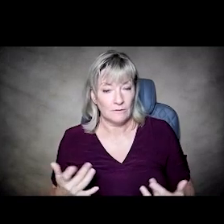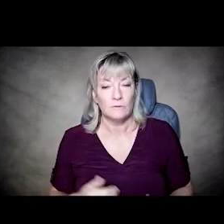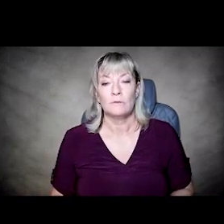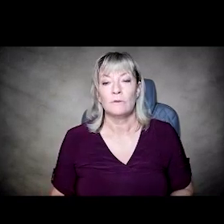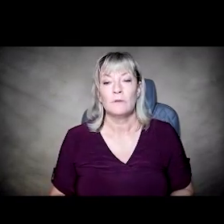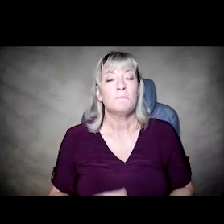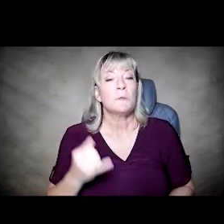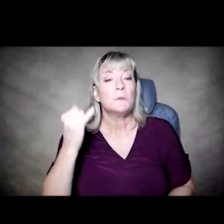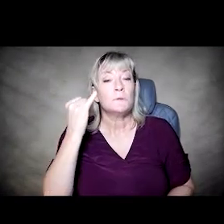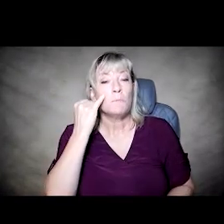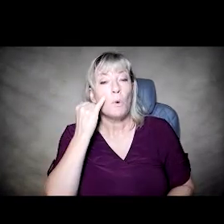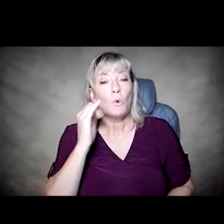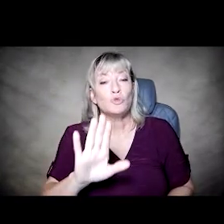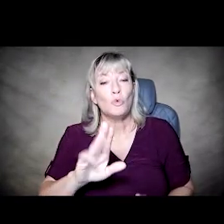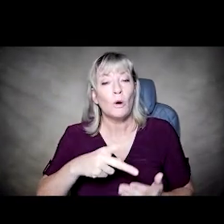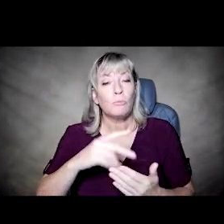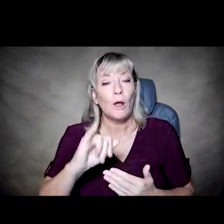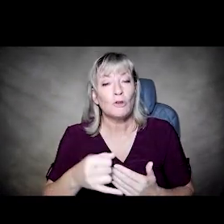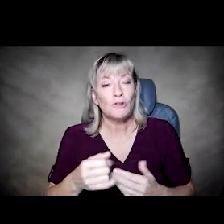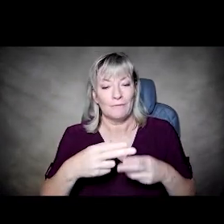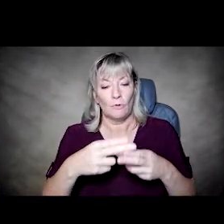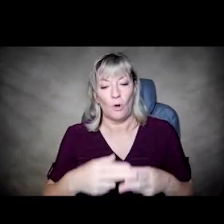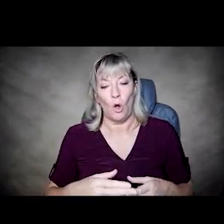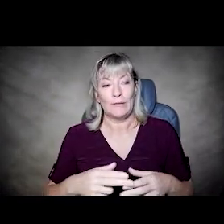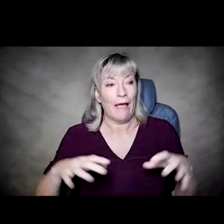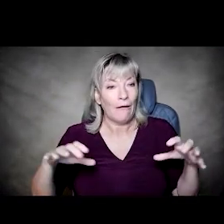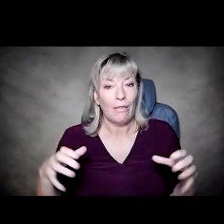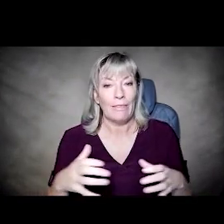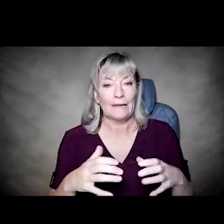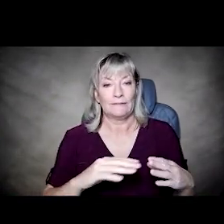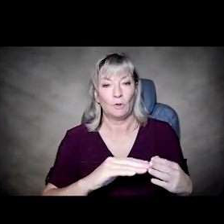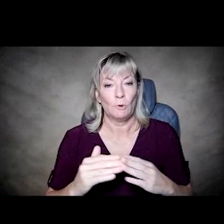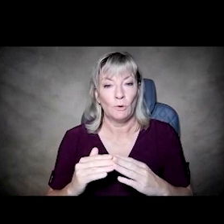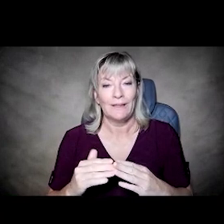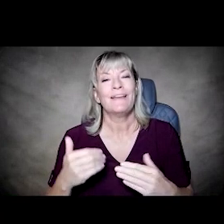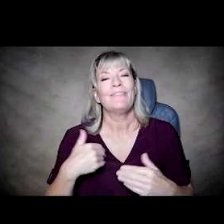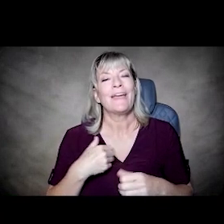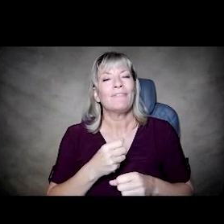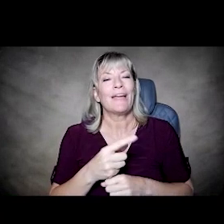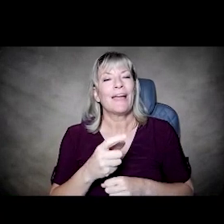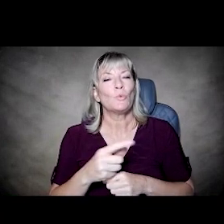Let’s say your project, called Collective Community, throws an annual charity event.